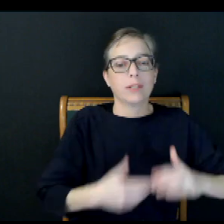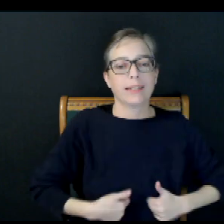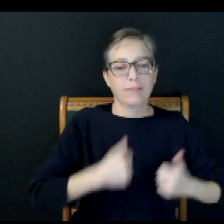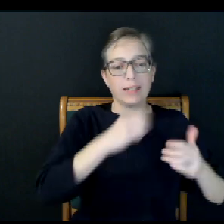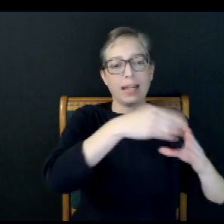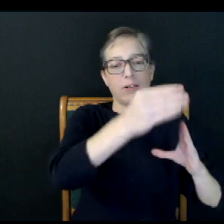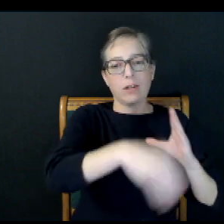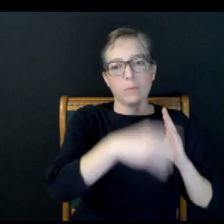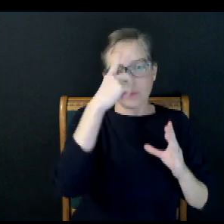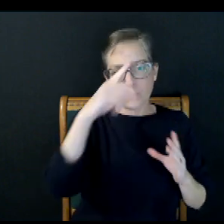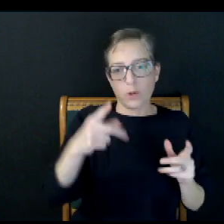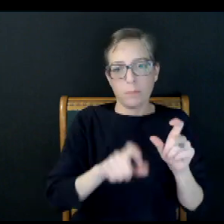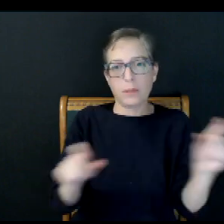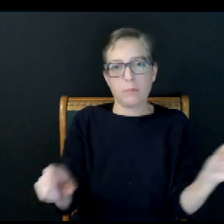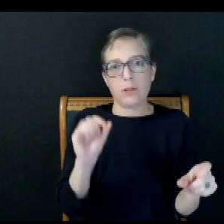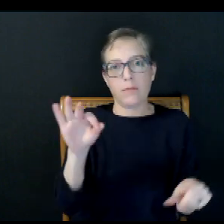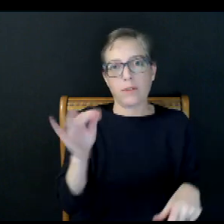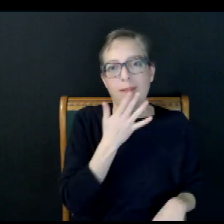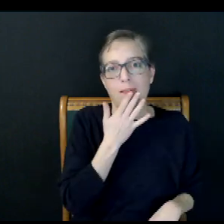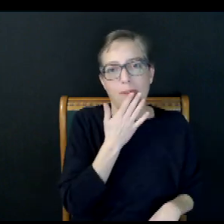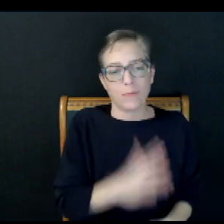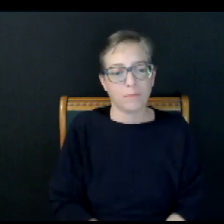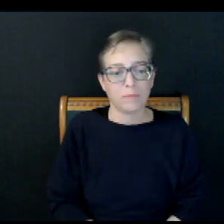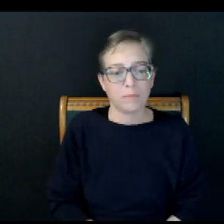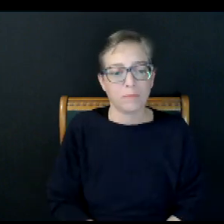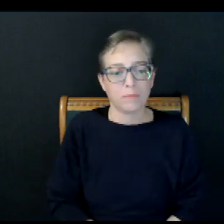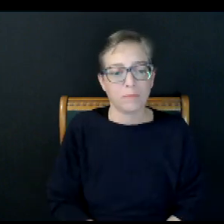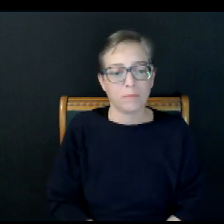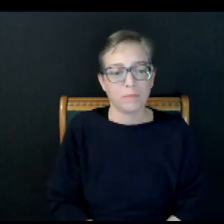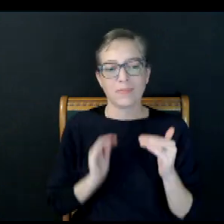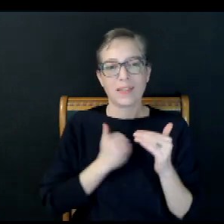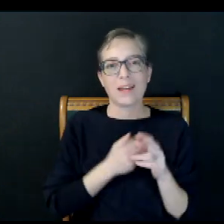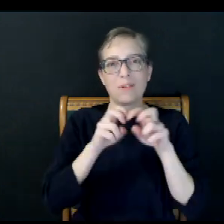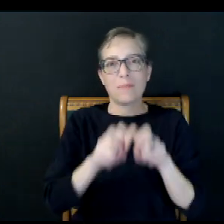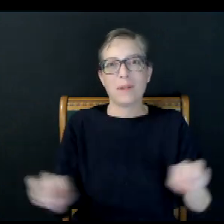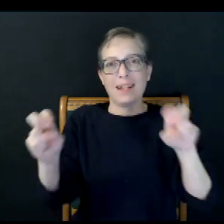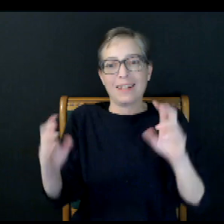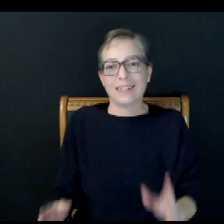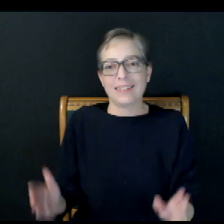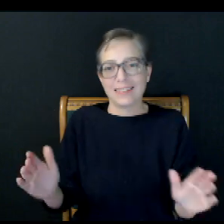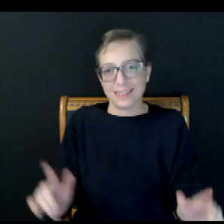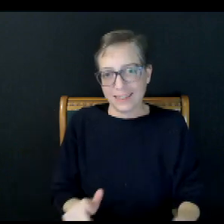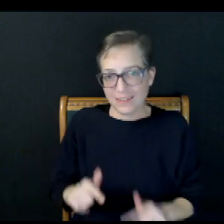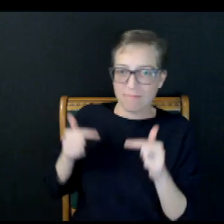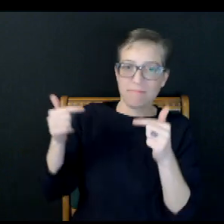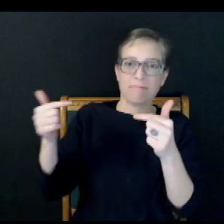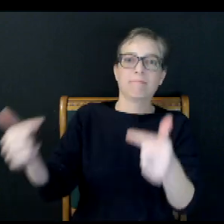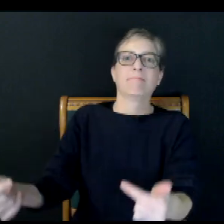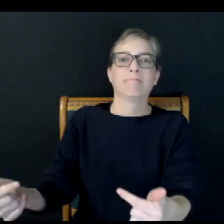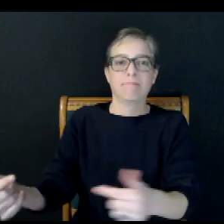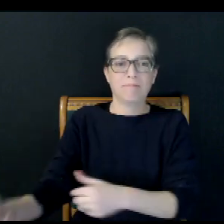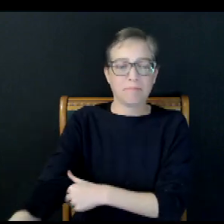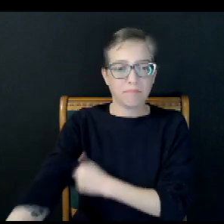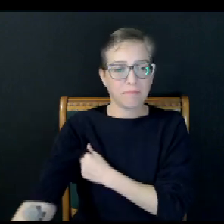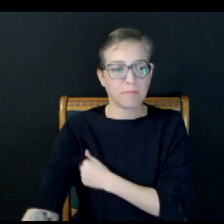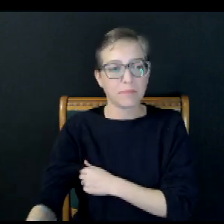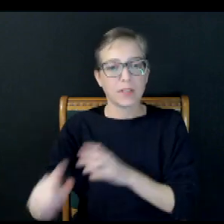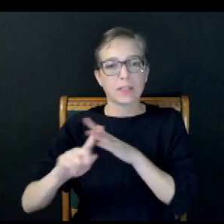We will move right into our panelists presentations. We'll be beginning with Kiana Jackson